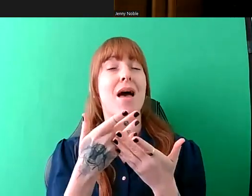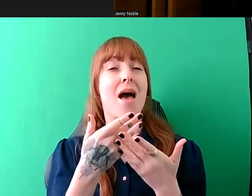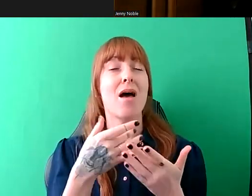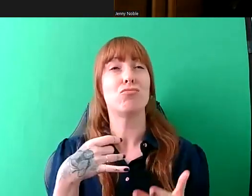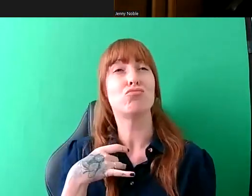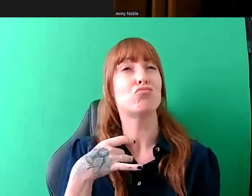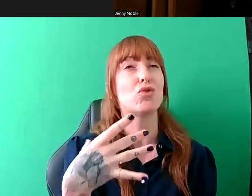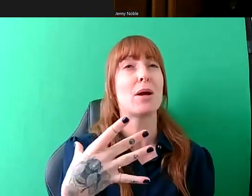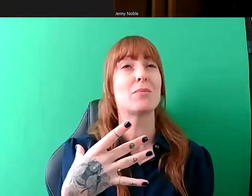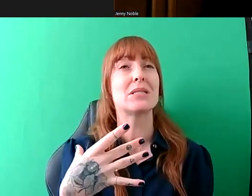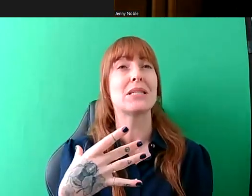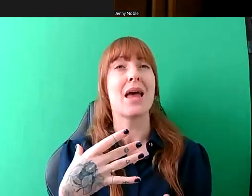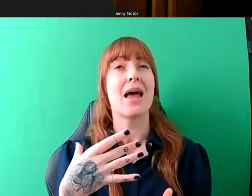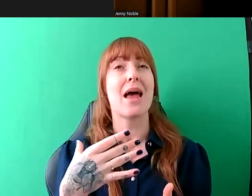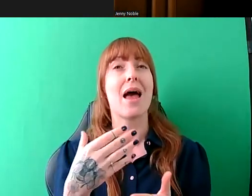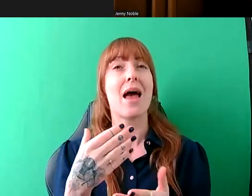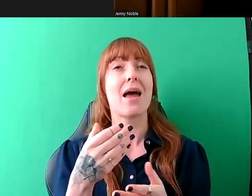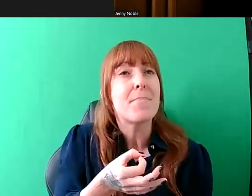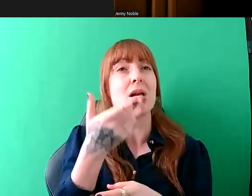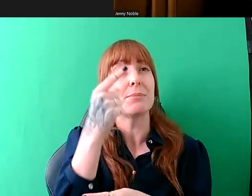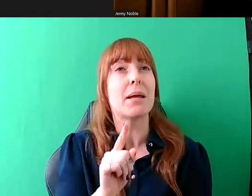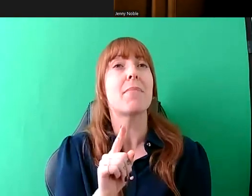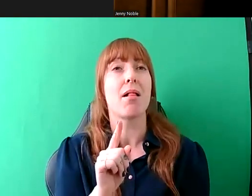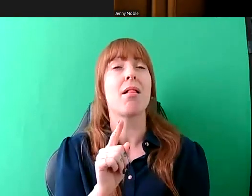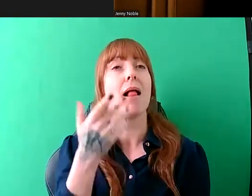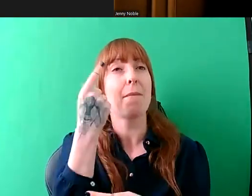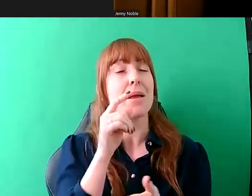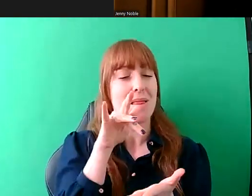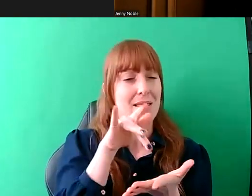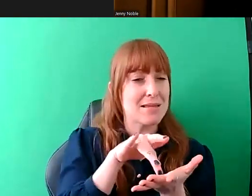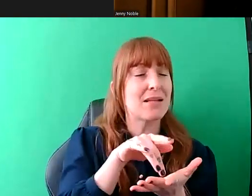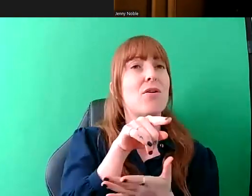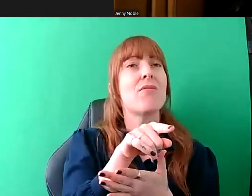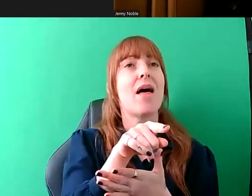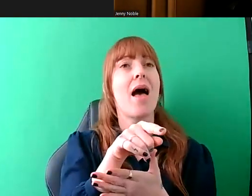marginalized people themselves who are centred in that, and having a chance to speak. So,